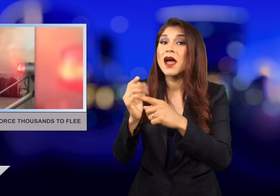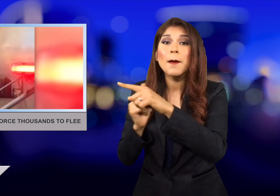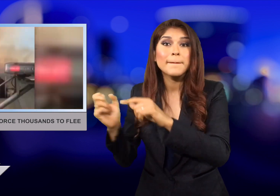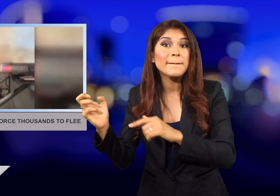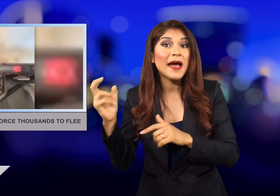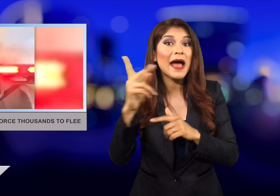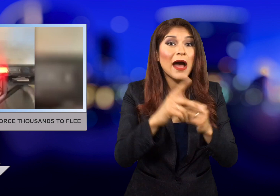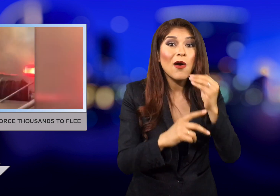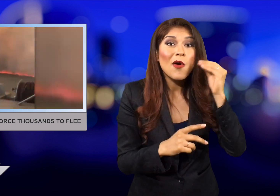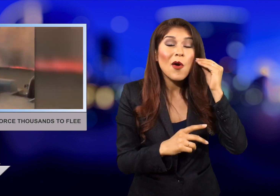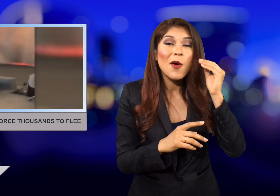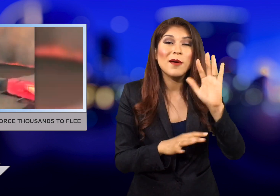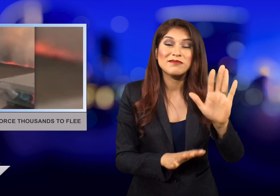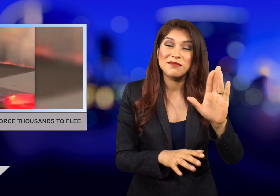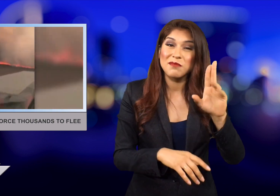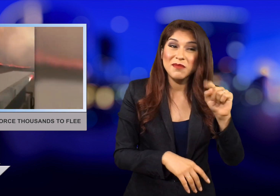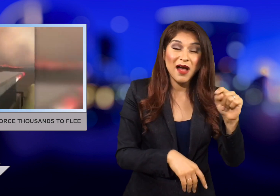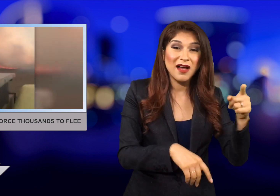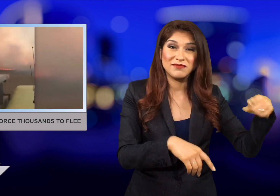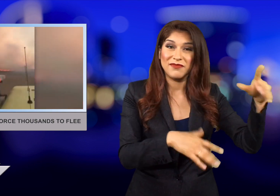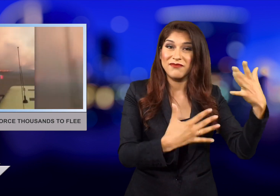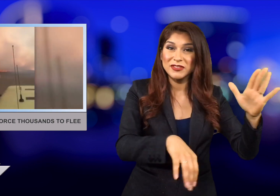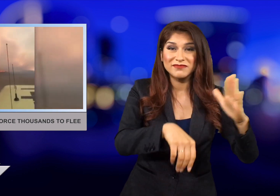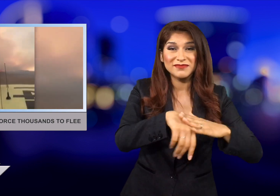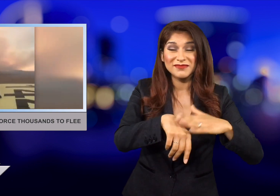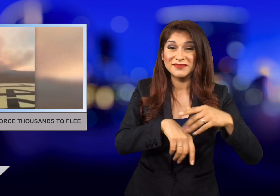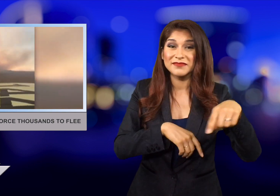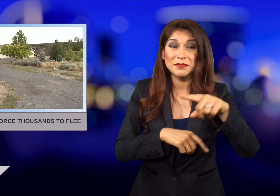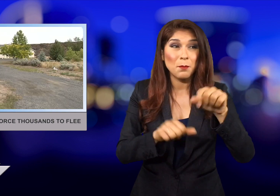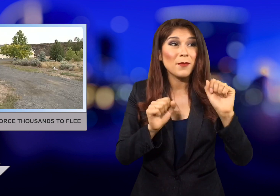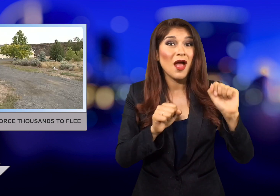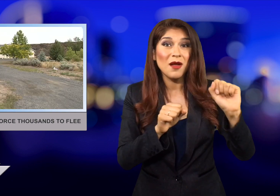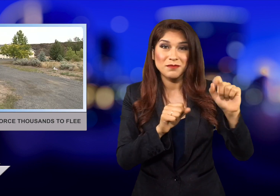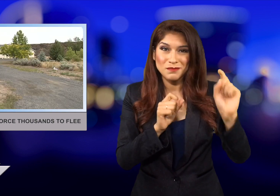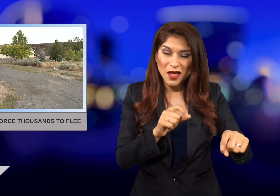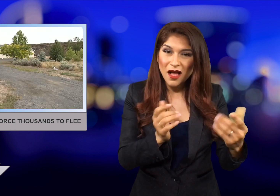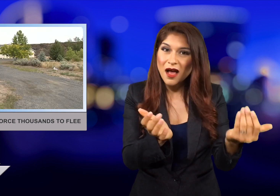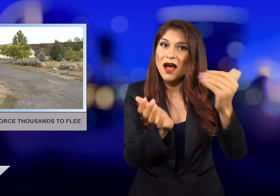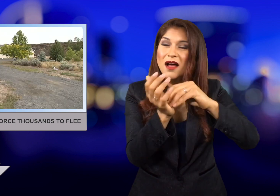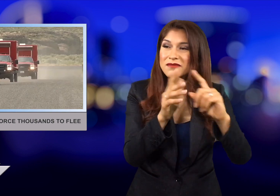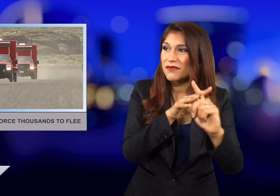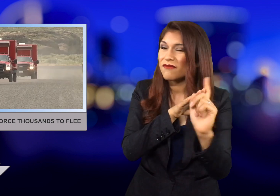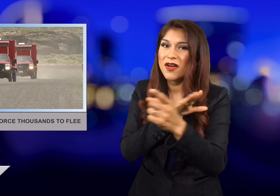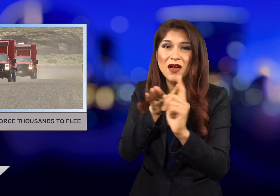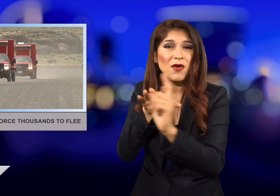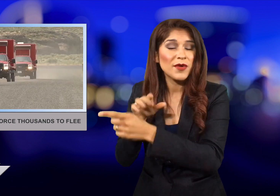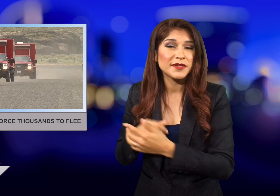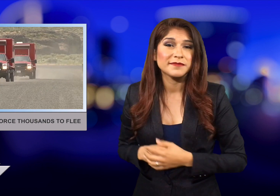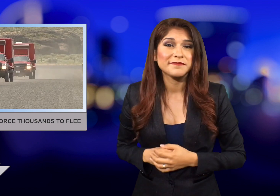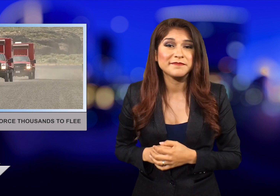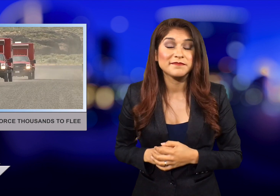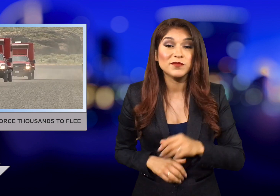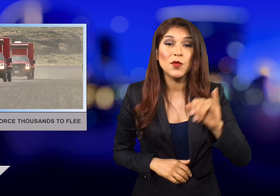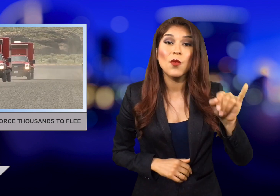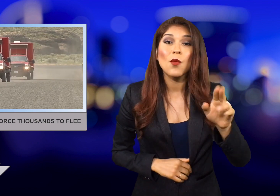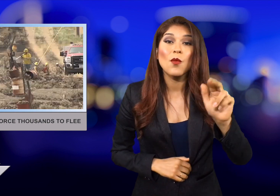Some residents who evacuated were allowed to return home but they been warned they may have to leave again.